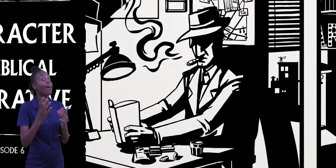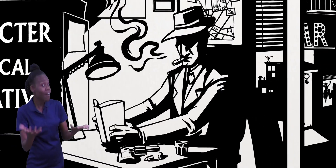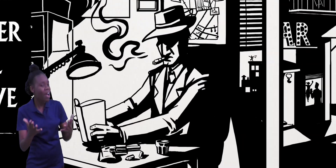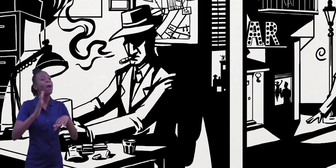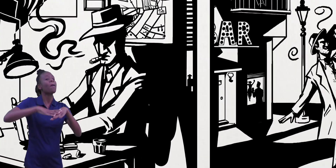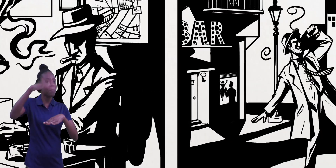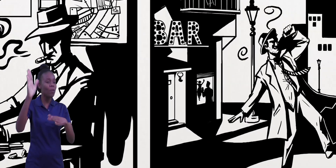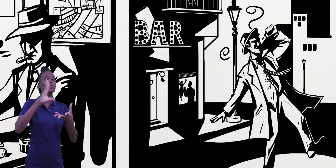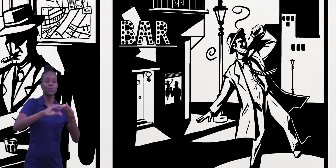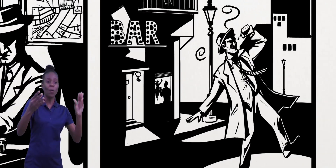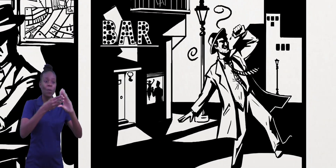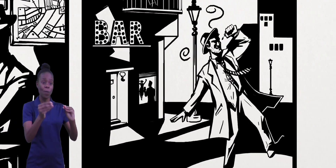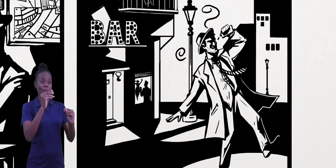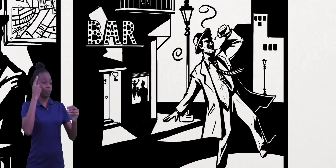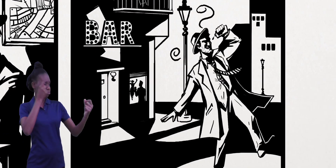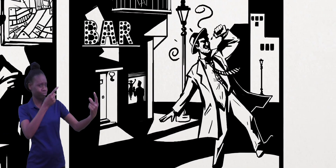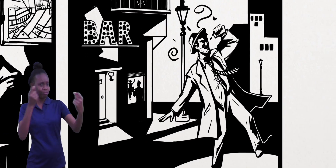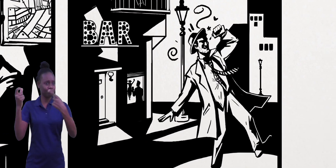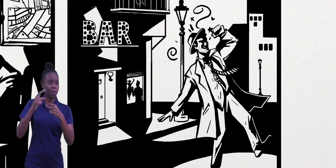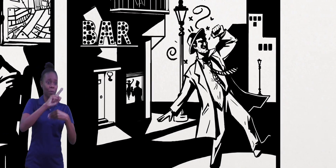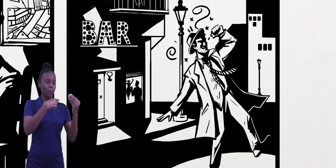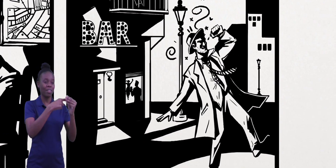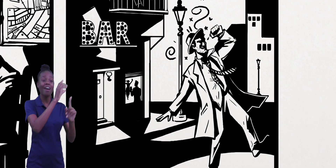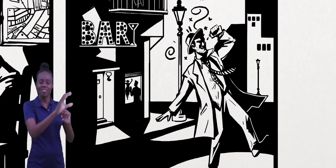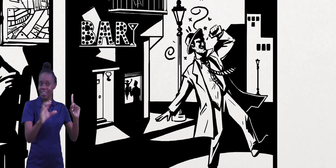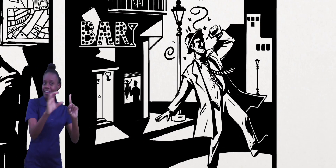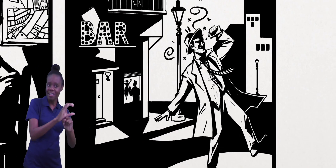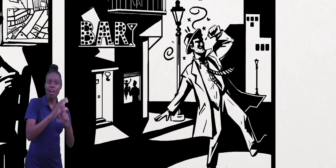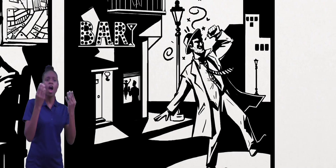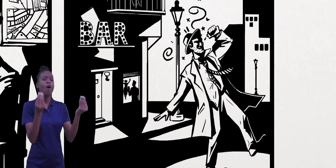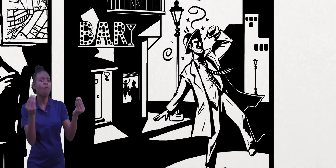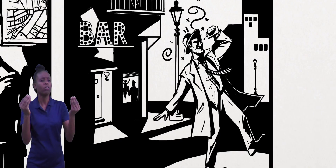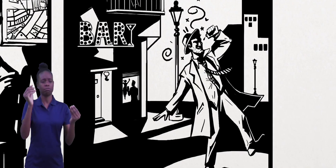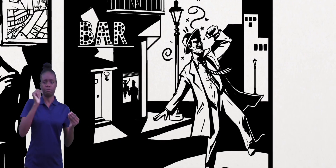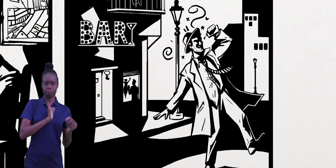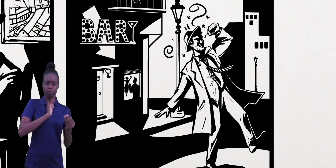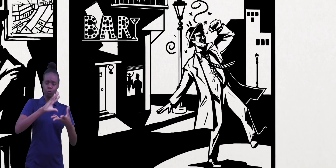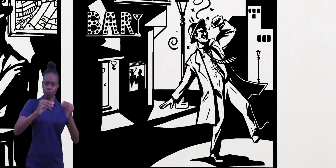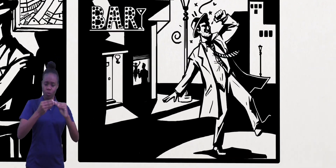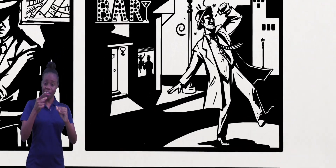In most stories, we quickly identify with characters because, just like them, we’re in our own story having our